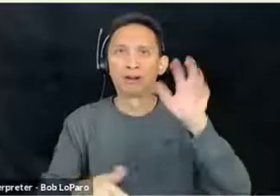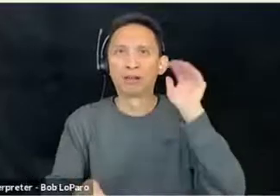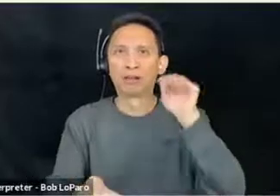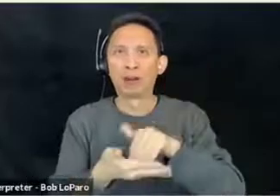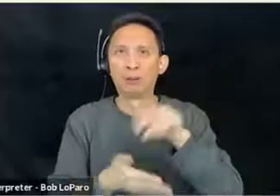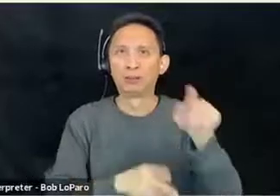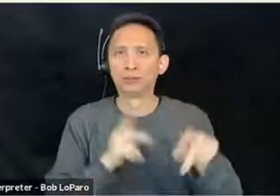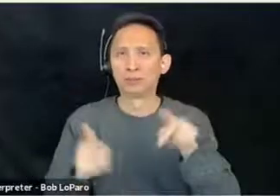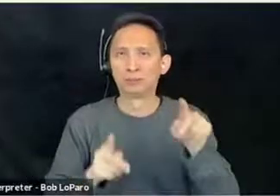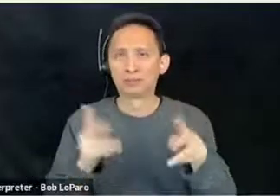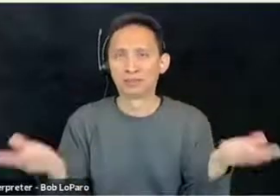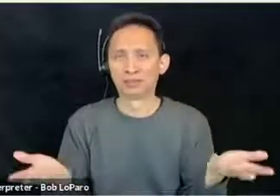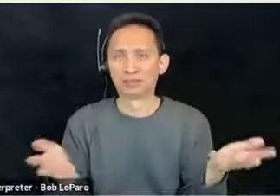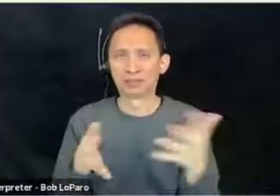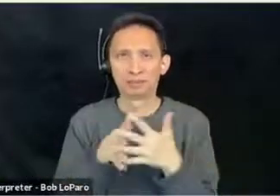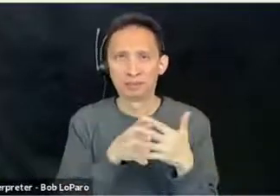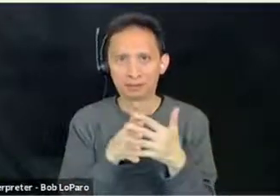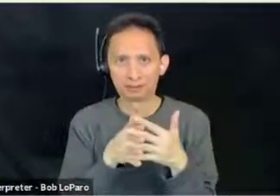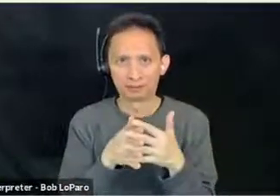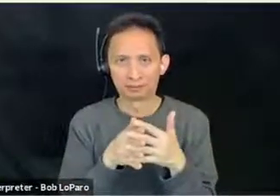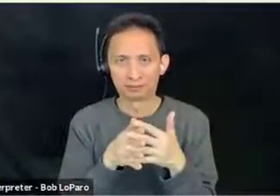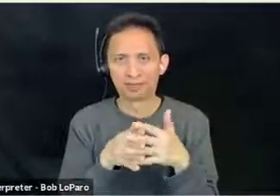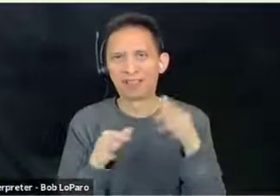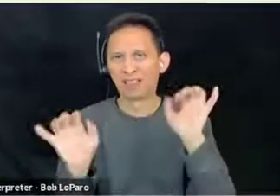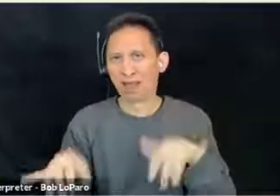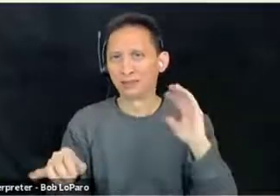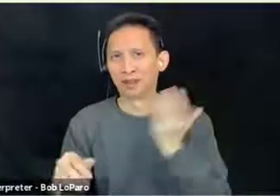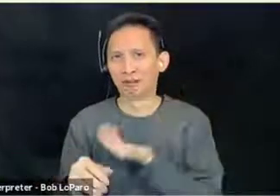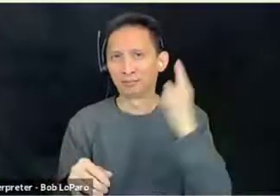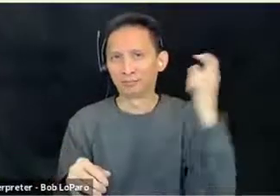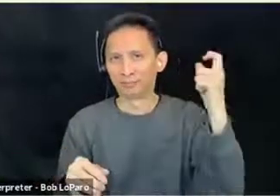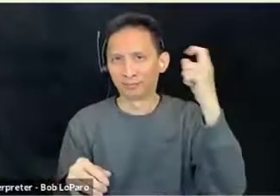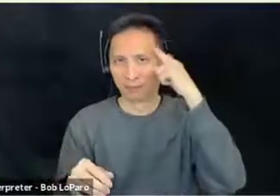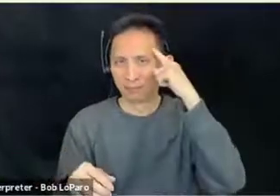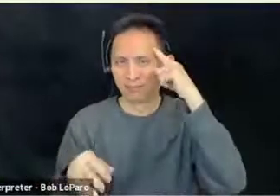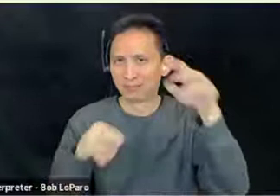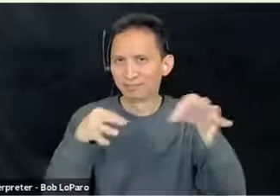So, that is the US definition of a rare disease.